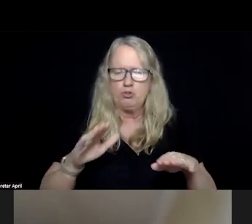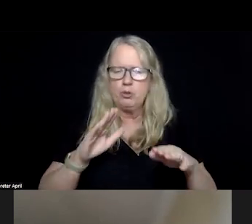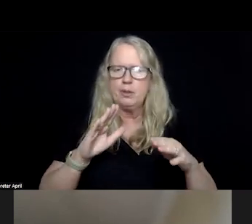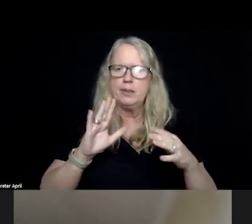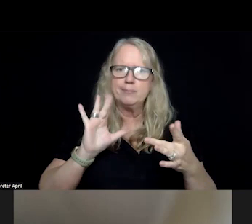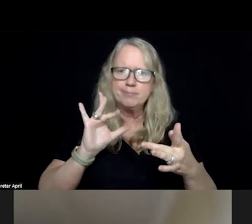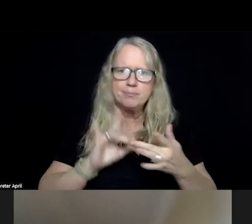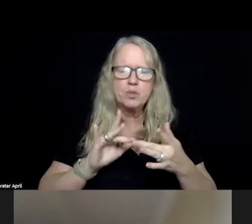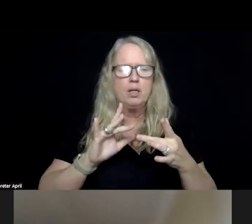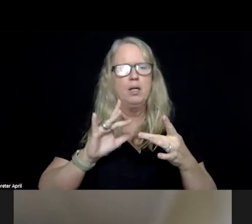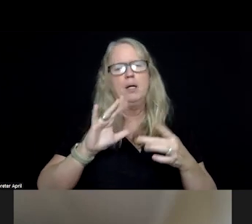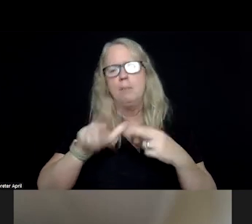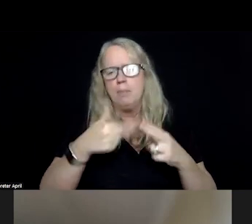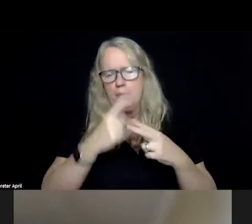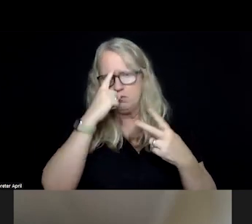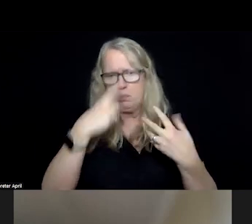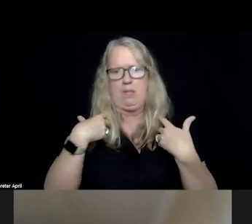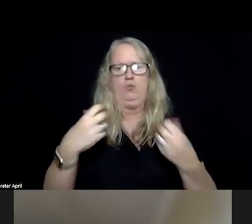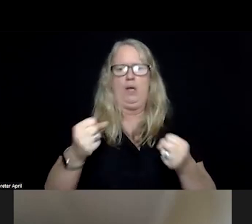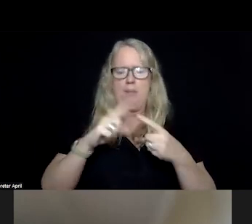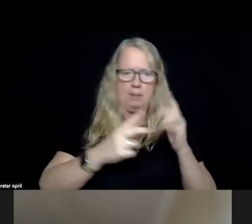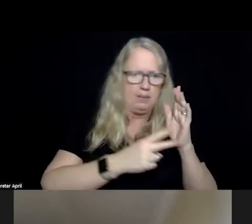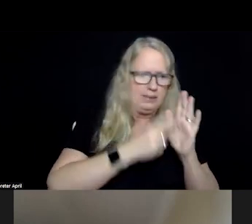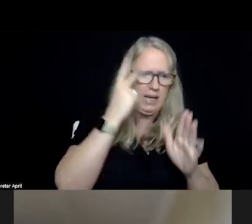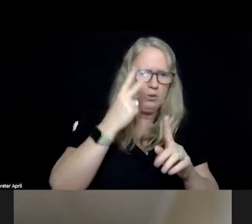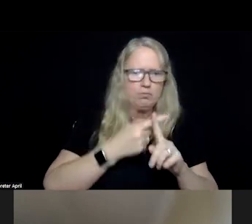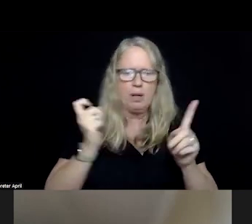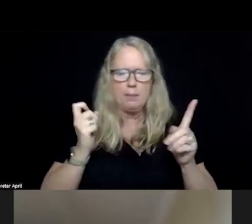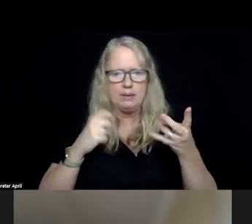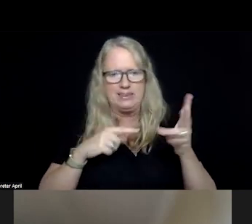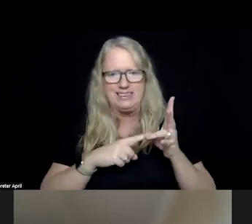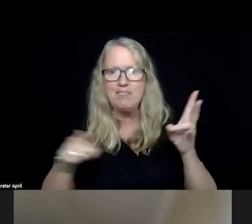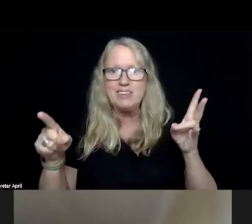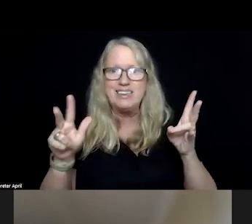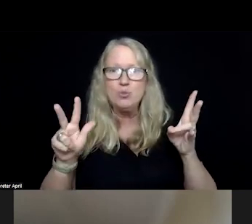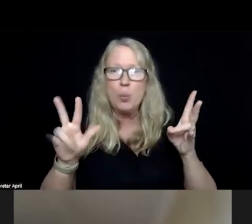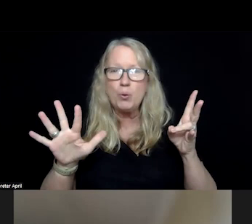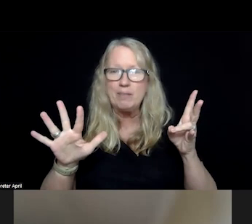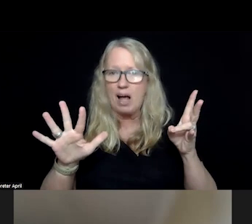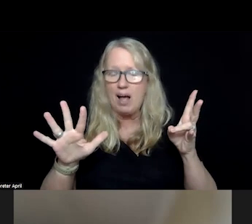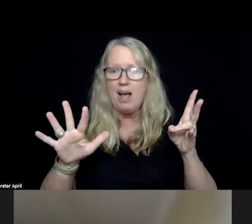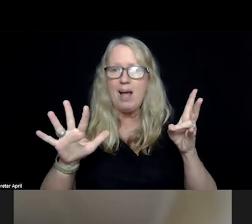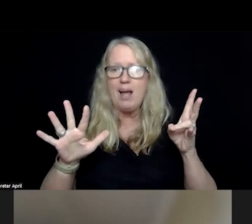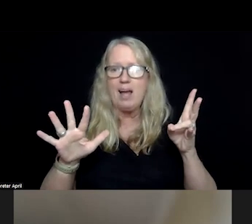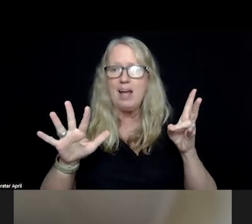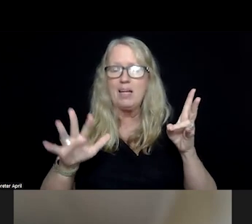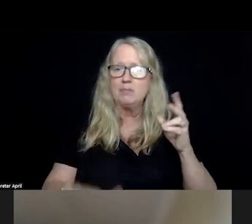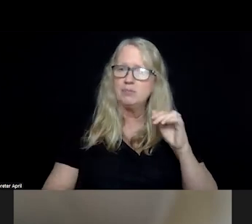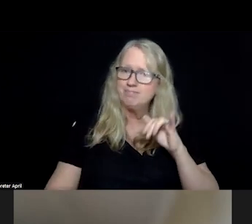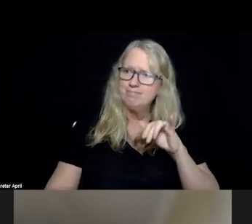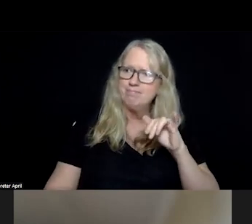LINE DOUBLED FROM 17 TO 35. I STARTED THINKING WHY. WHY IS